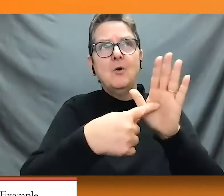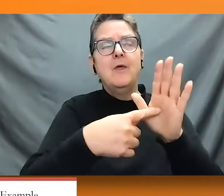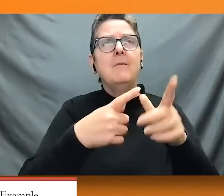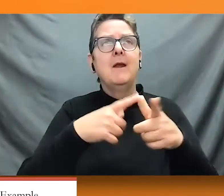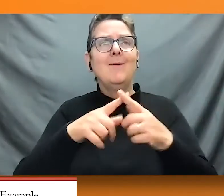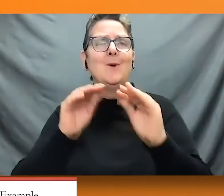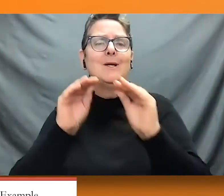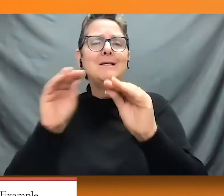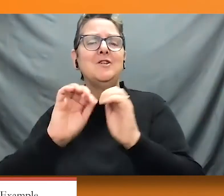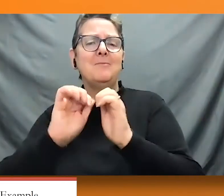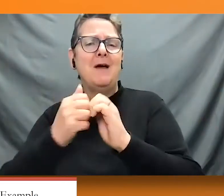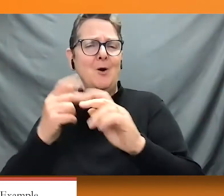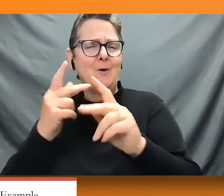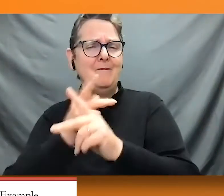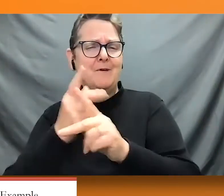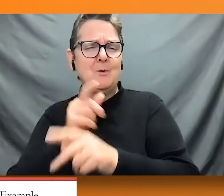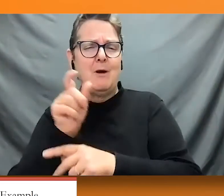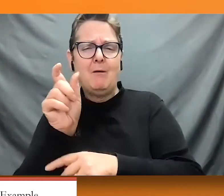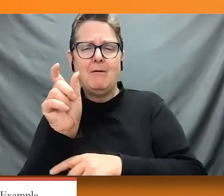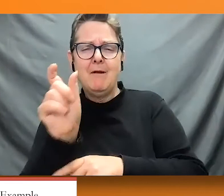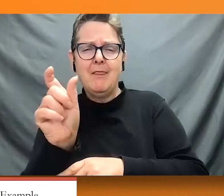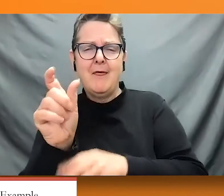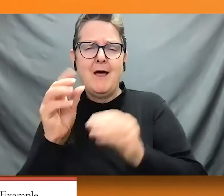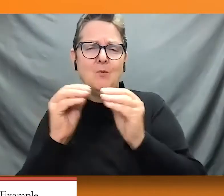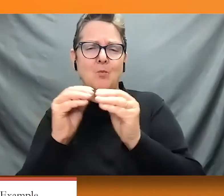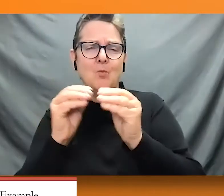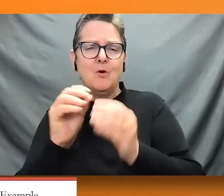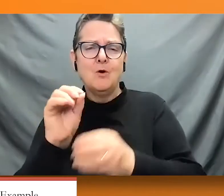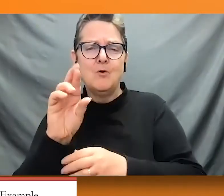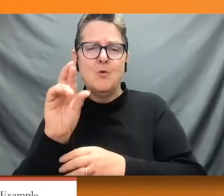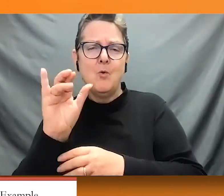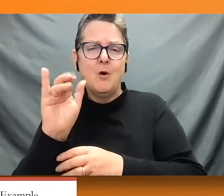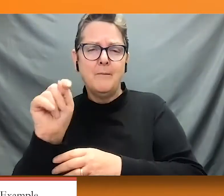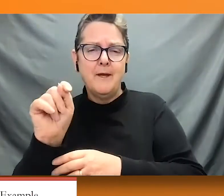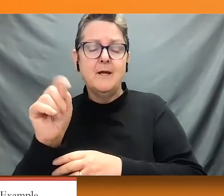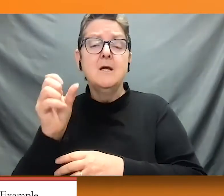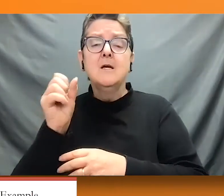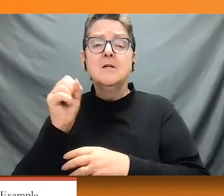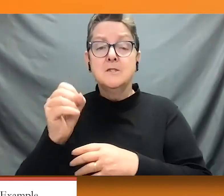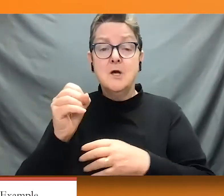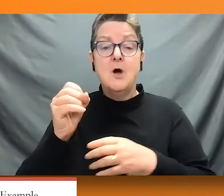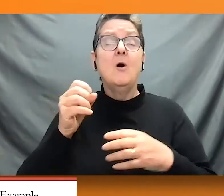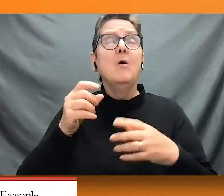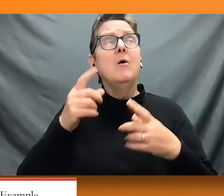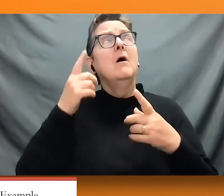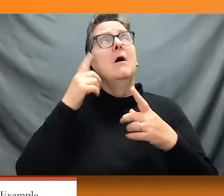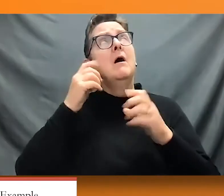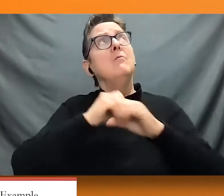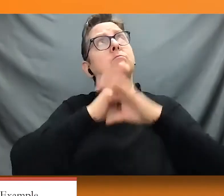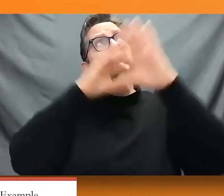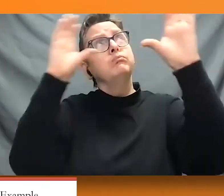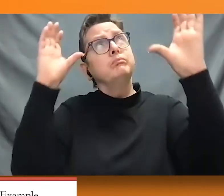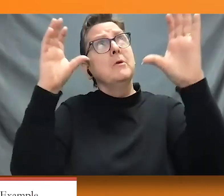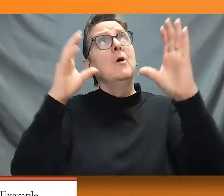and know that this is what I'm going to show them today. I'm gonna pull out this sentence from their passage or we're gonna be reading along on this passage